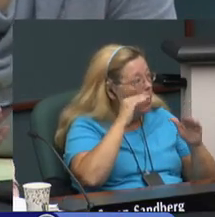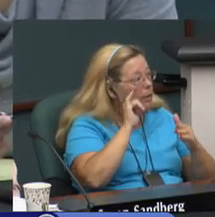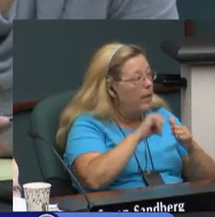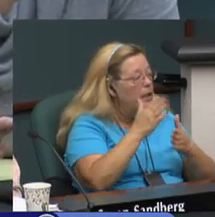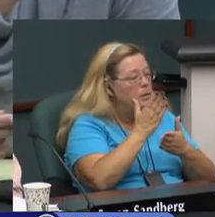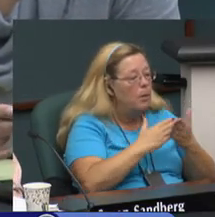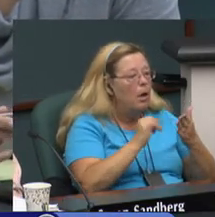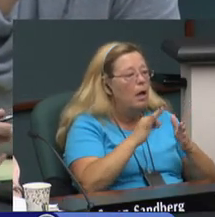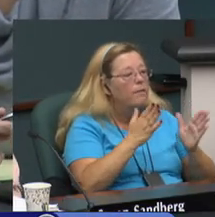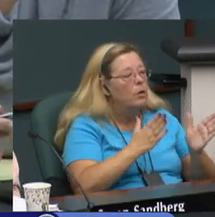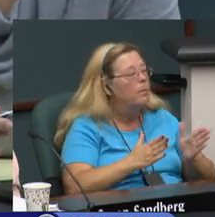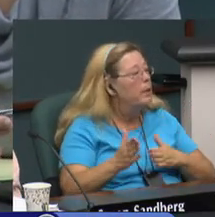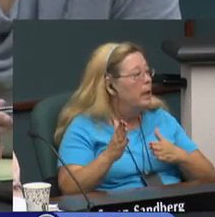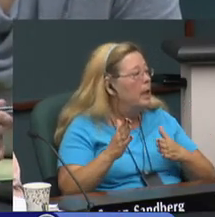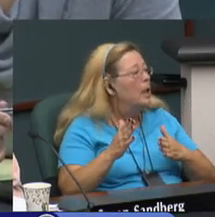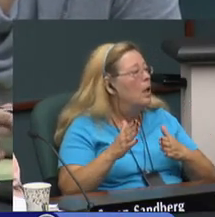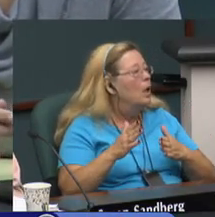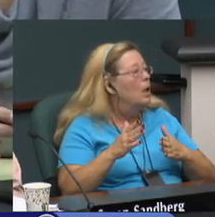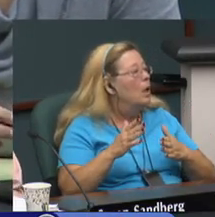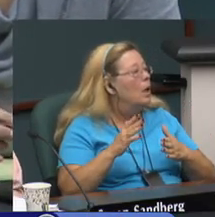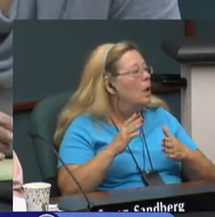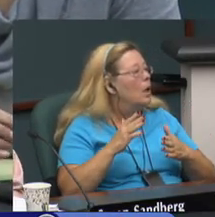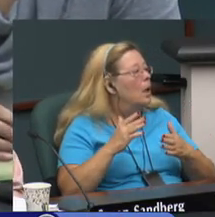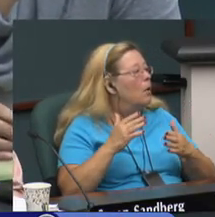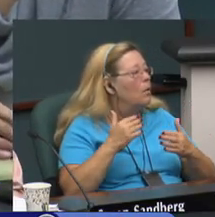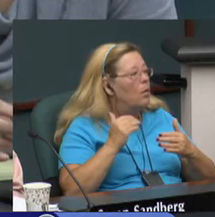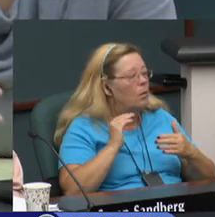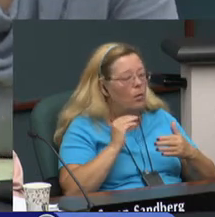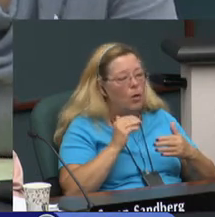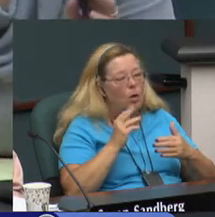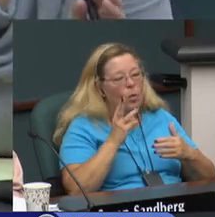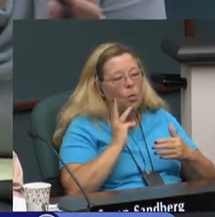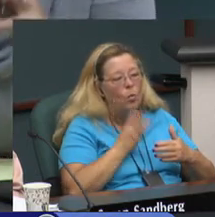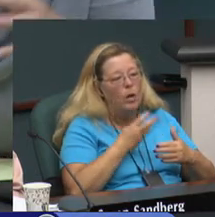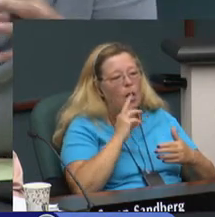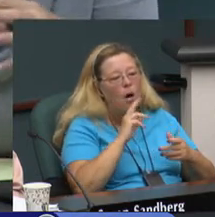plan so we're we have kind of are kind of revamping our small enforcement